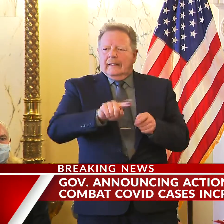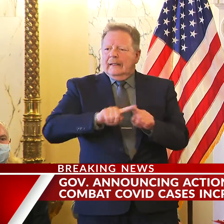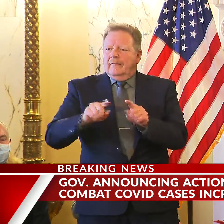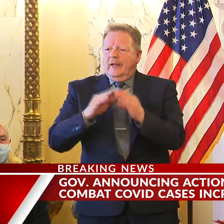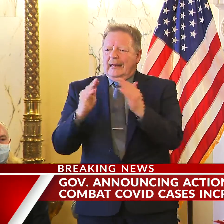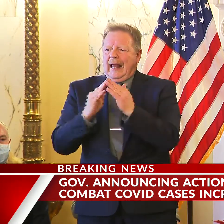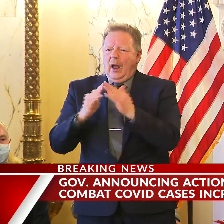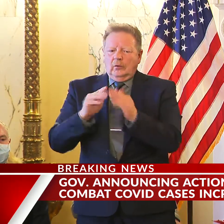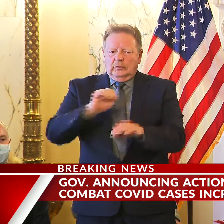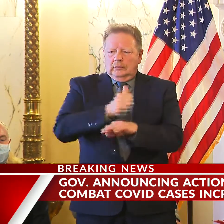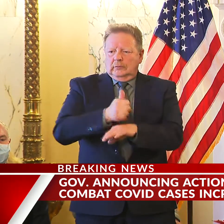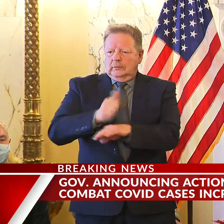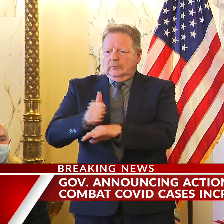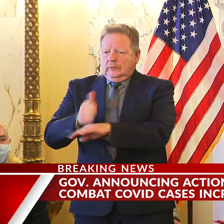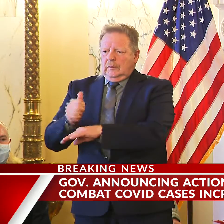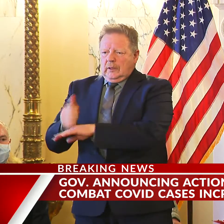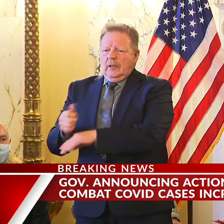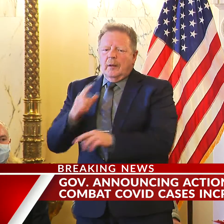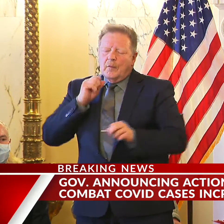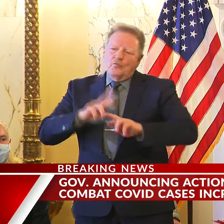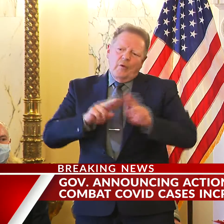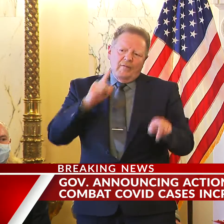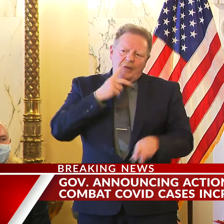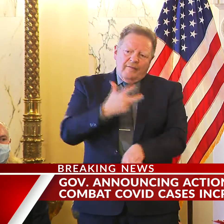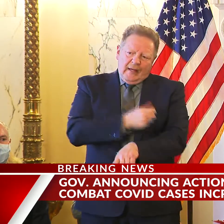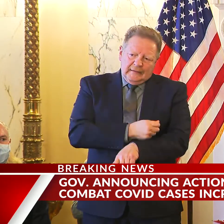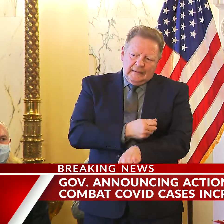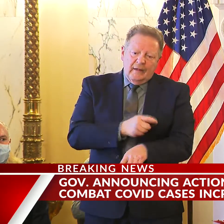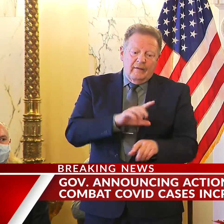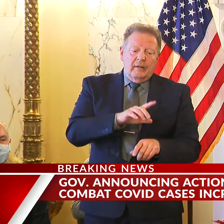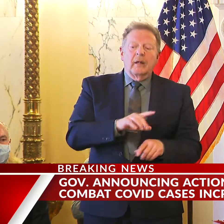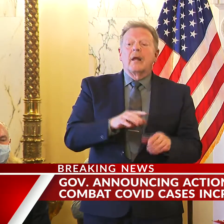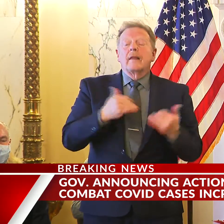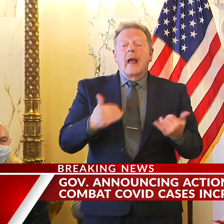WE'RE GOING TO BUILD IT BACK UP TO VACCINE DOSES A WEEK BY BRINGING THEM IN ITS APPELLATE EASE IN. AND WE TALKED TO HIM